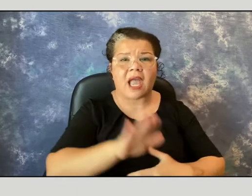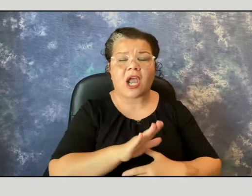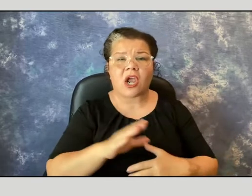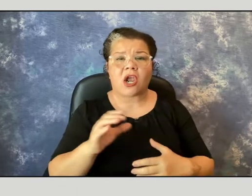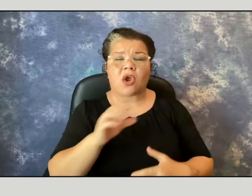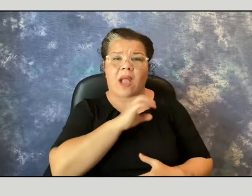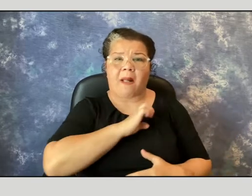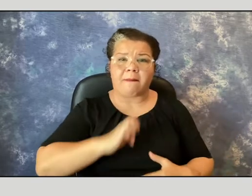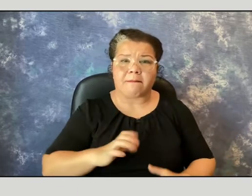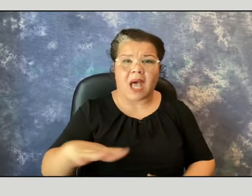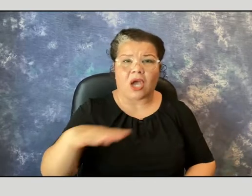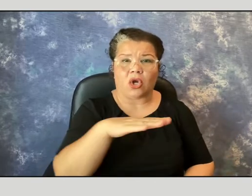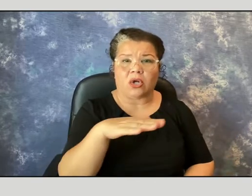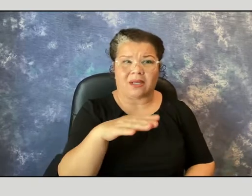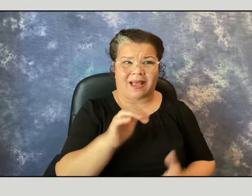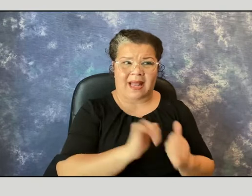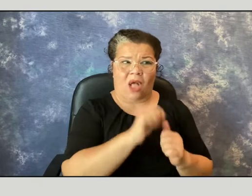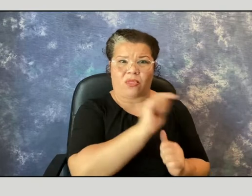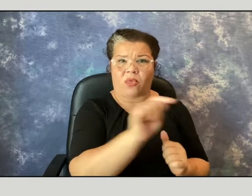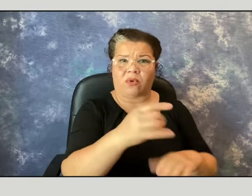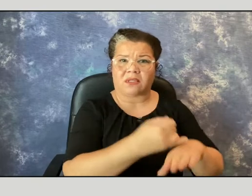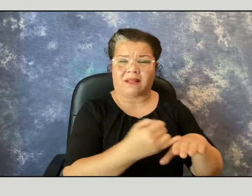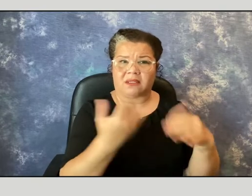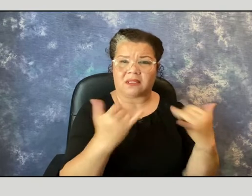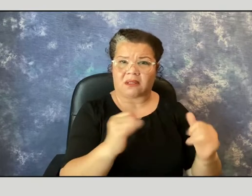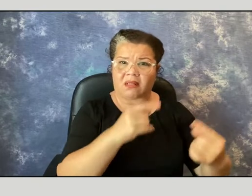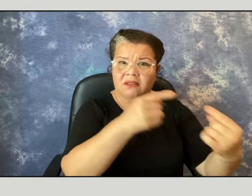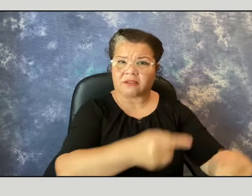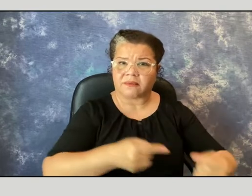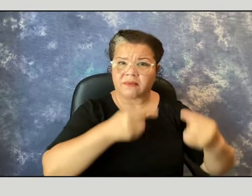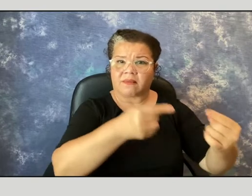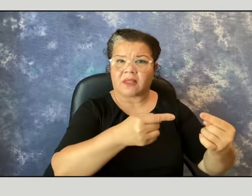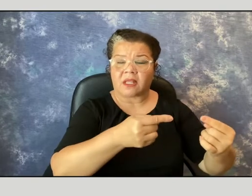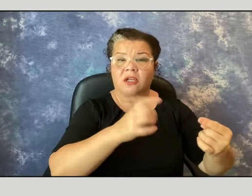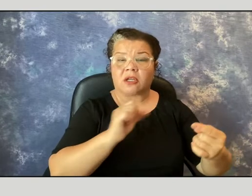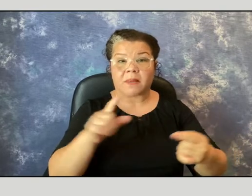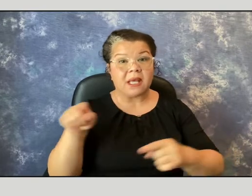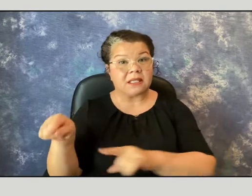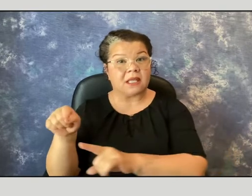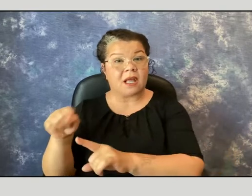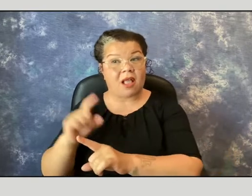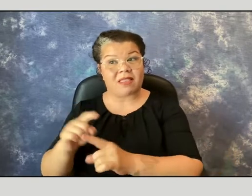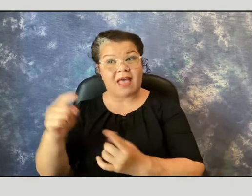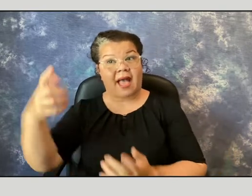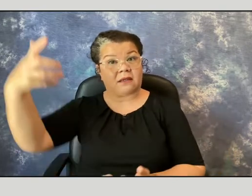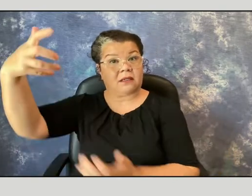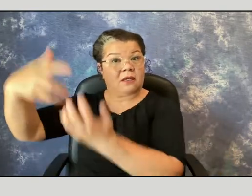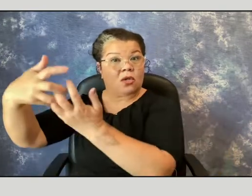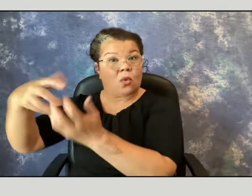because Aime Cesaire had this vision that incorporation into France would transform France, but it did not.